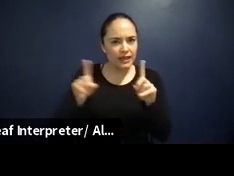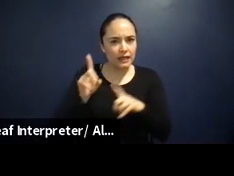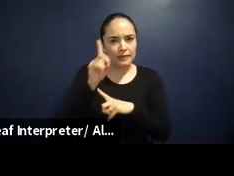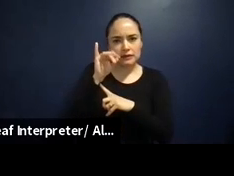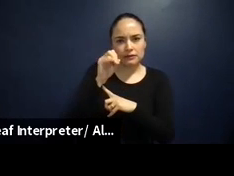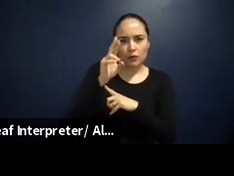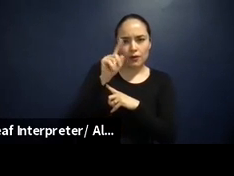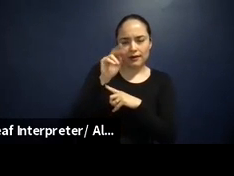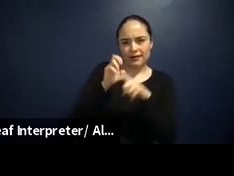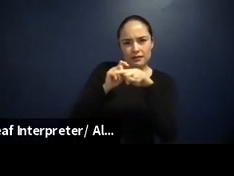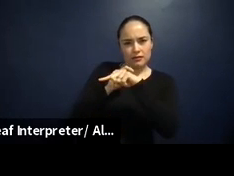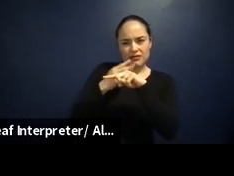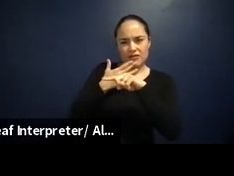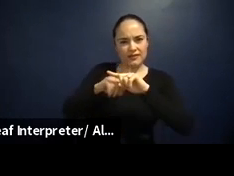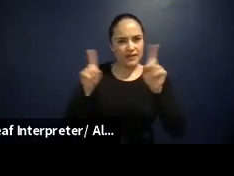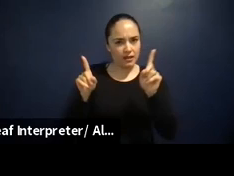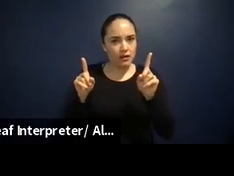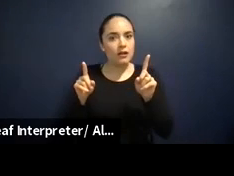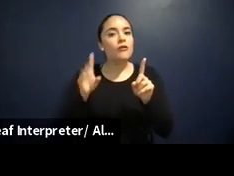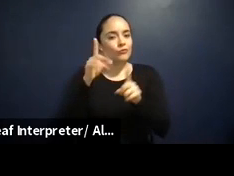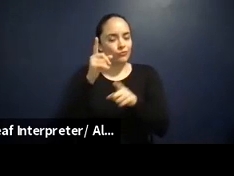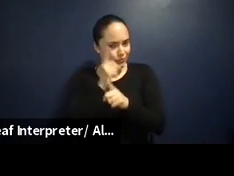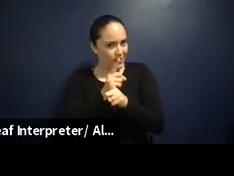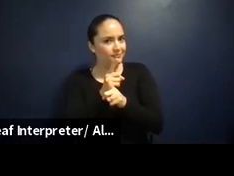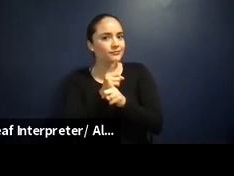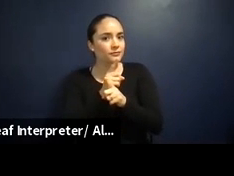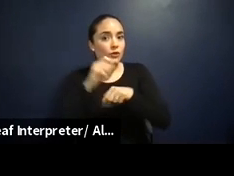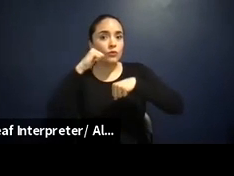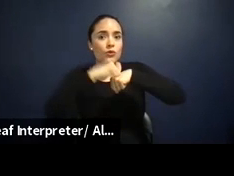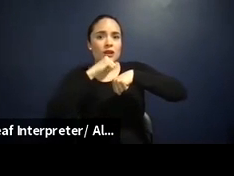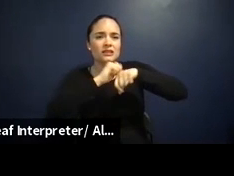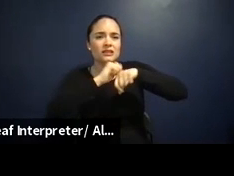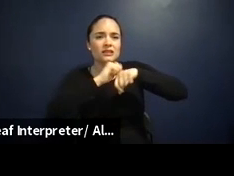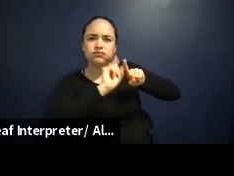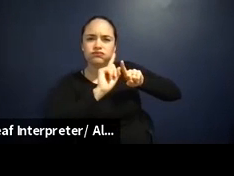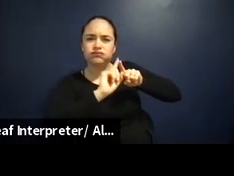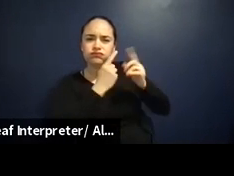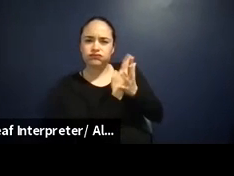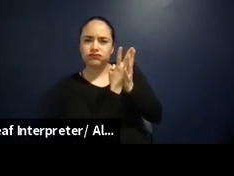silica glass that formed very, very quickly, so it didn't have time to make up those different